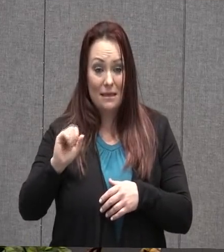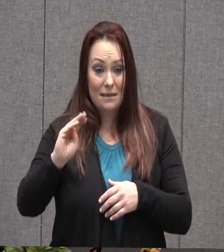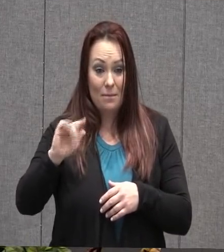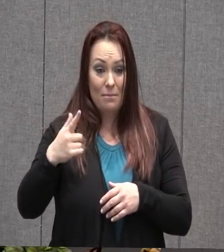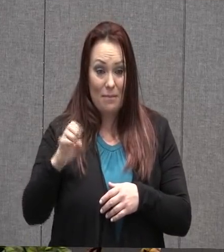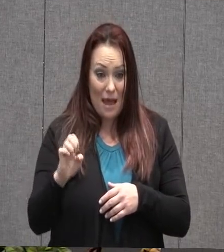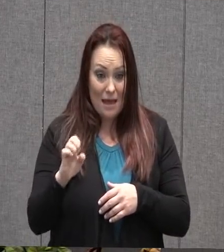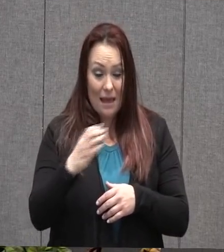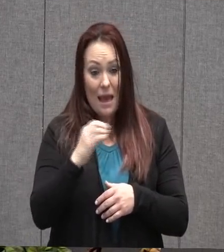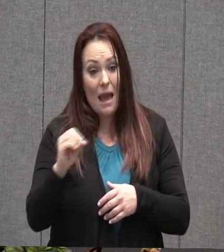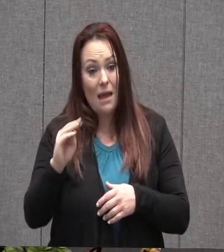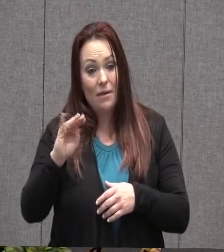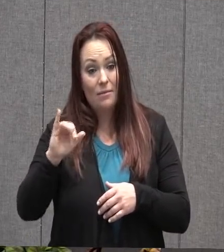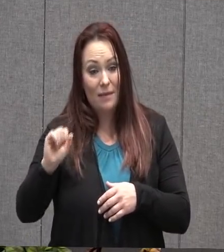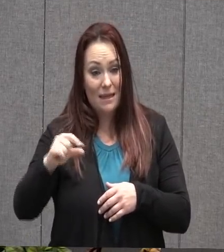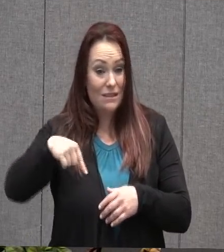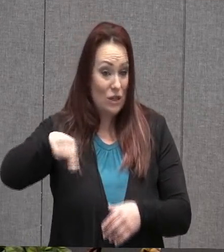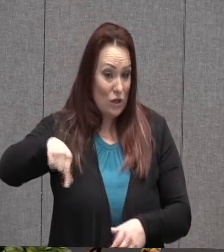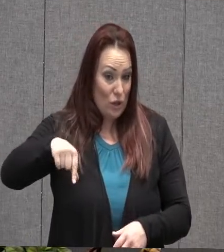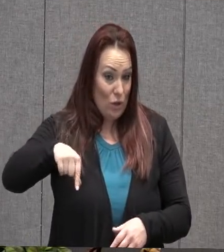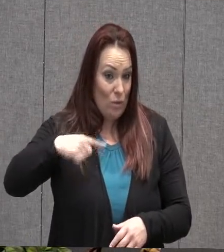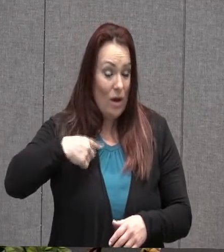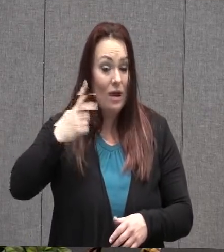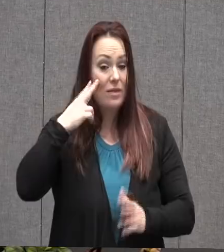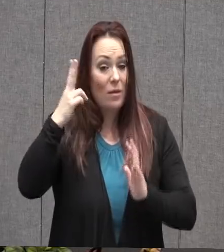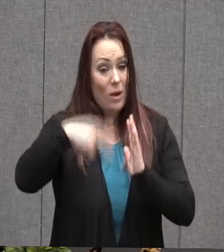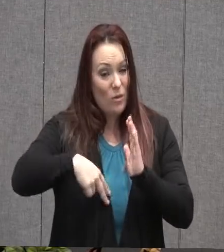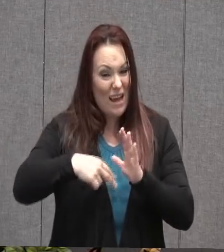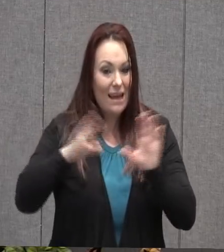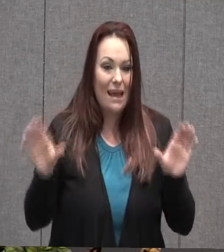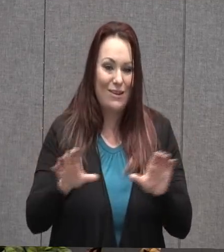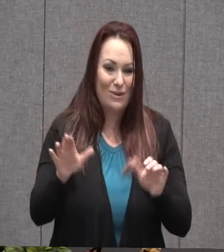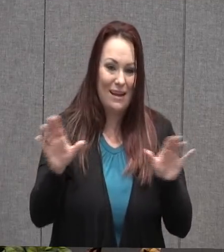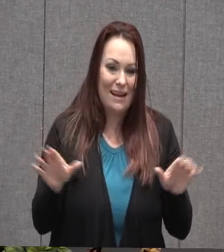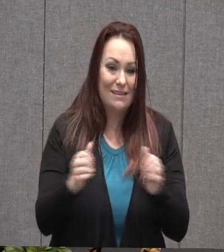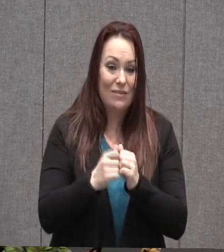and doing an activity with you. I'll see you again soon, thanks for joining us!